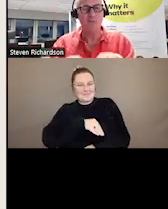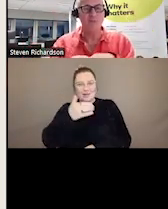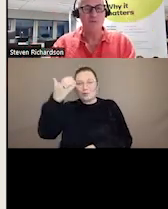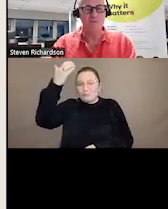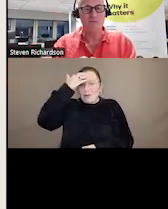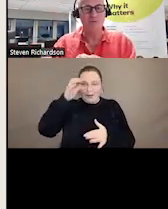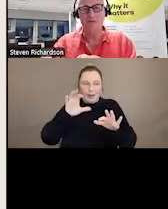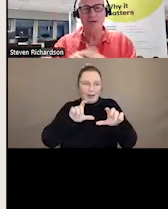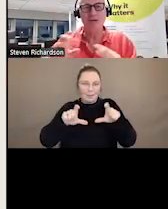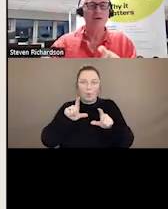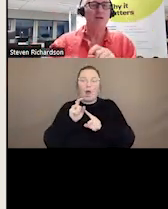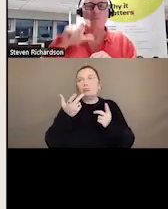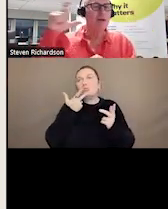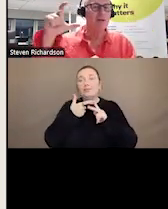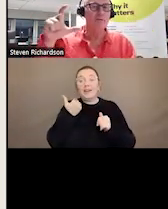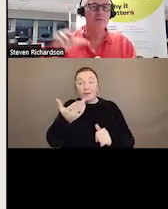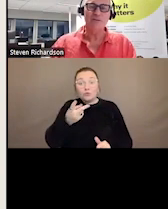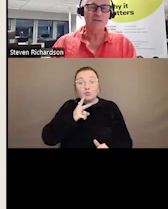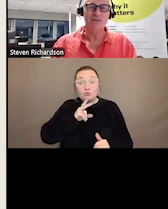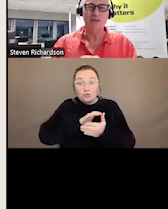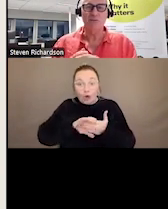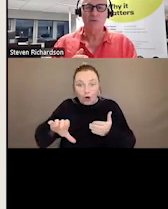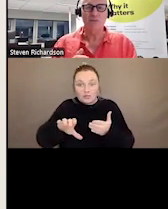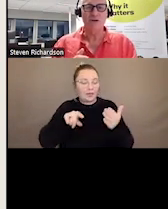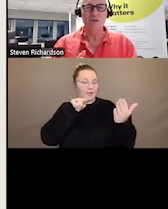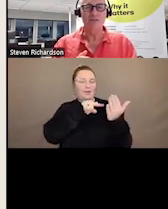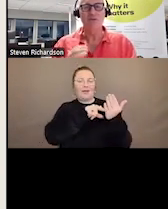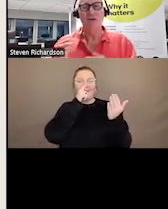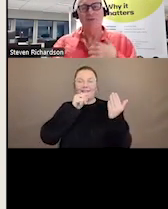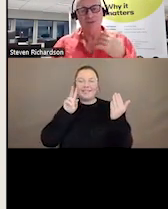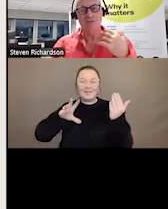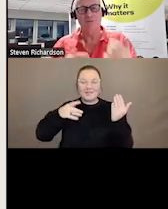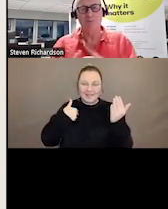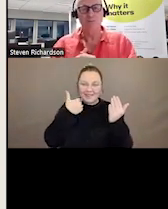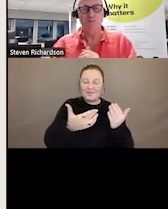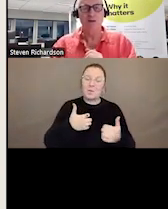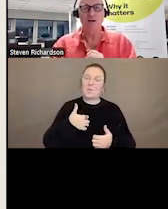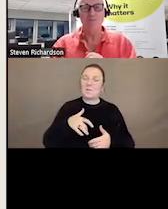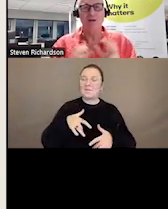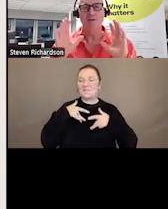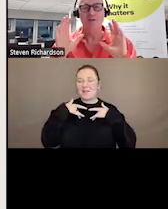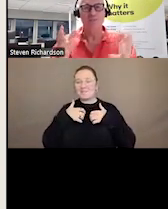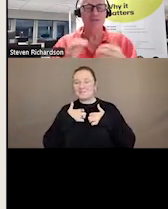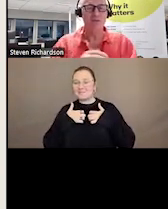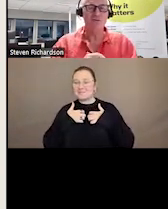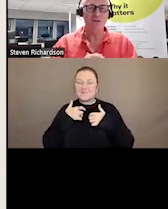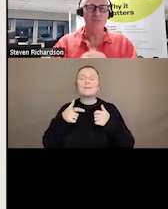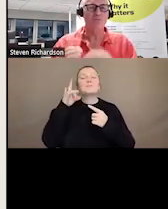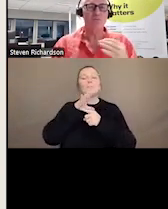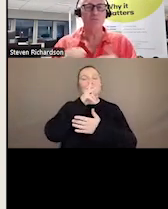"I have put $200 in." There it is, I can see it on the website. The percentage trucker, people